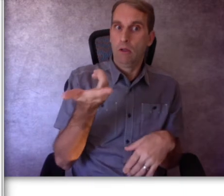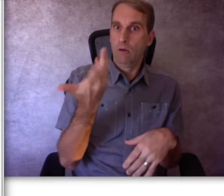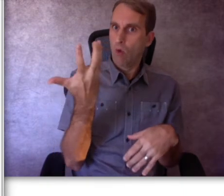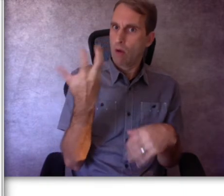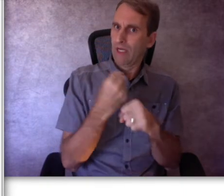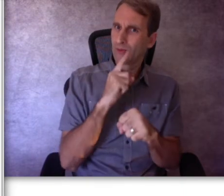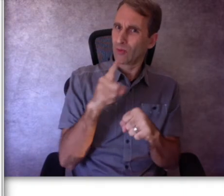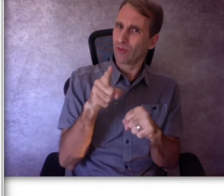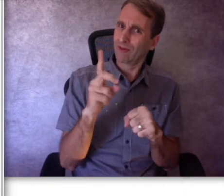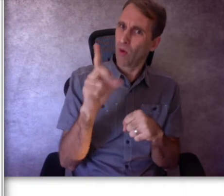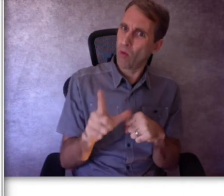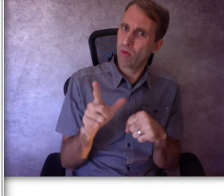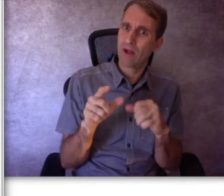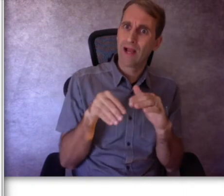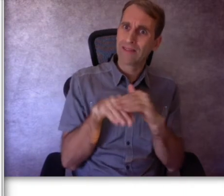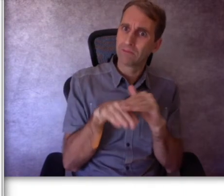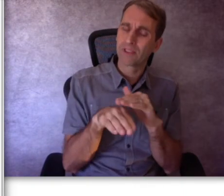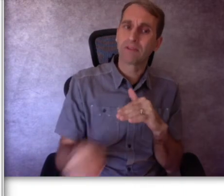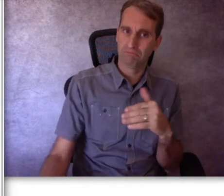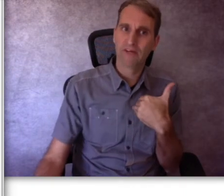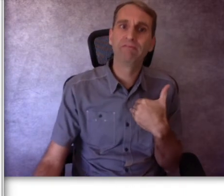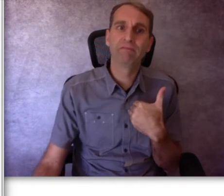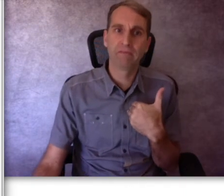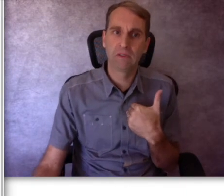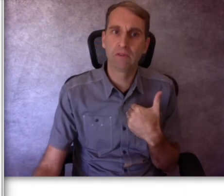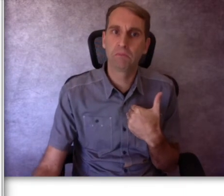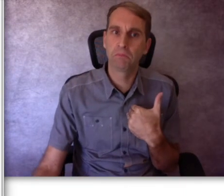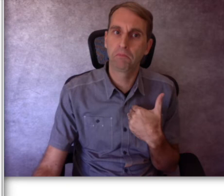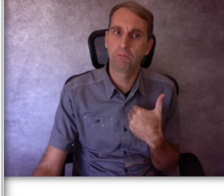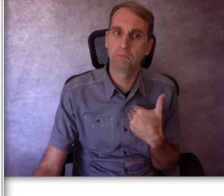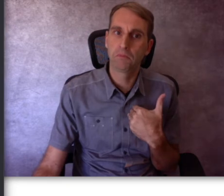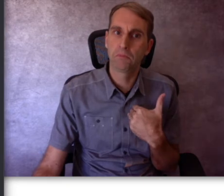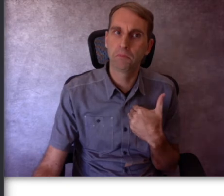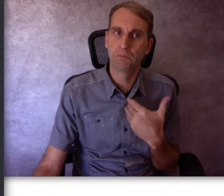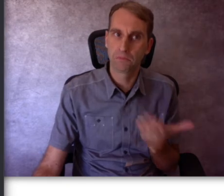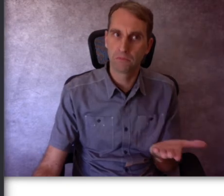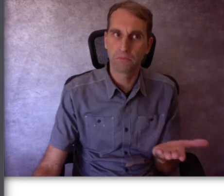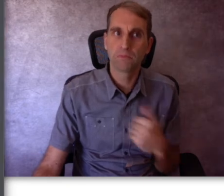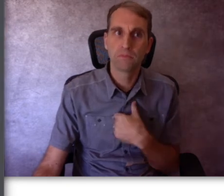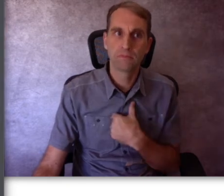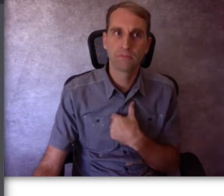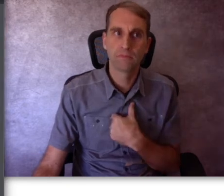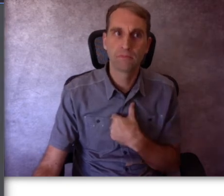Now, if you want to make sure that this is accessible to download, we also have a PDF feature.